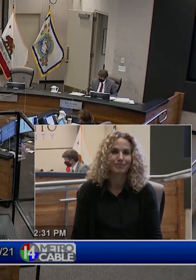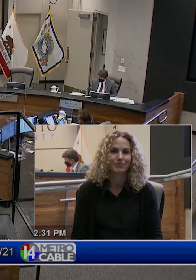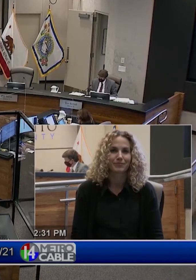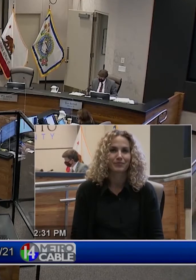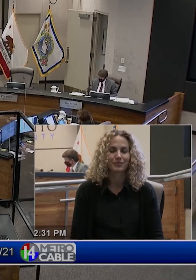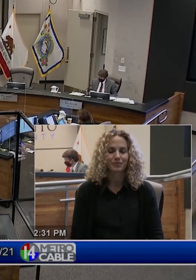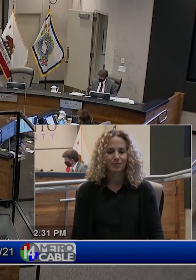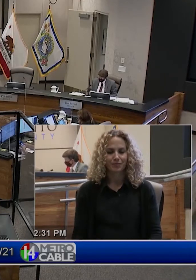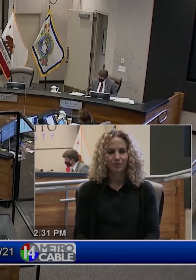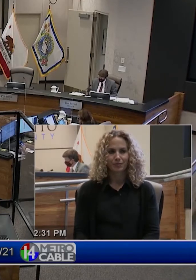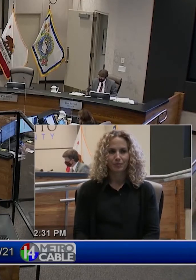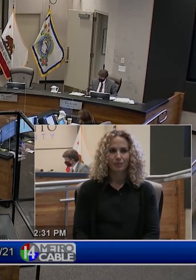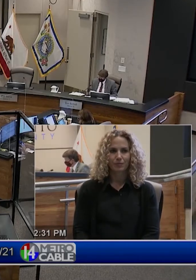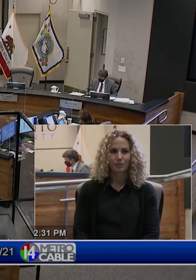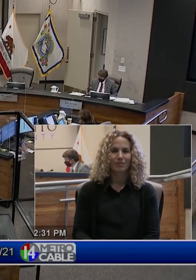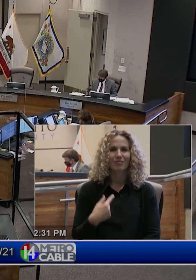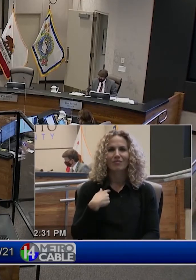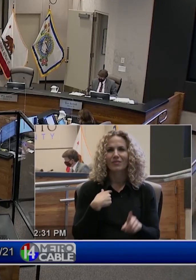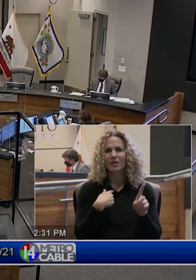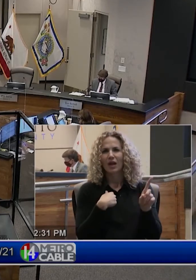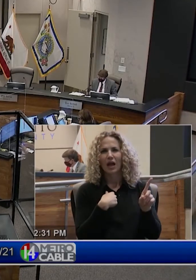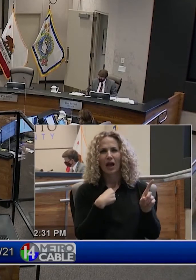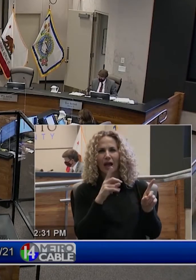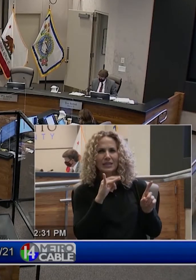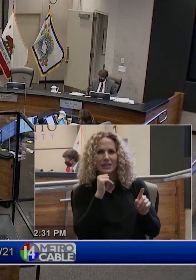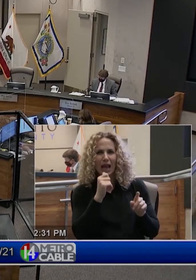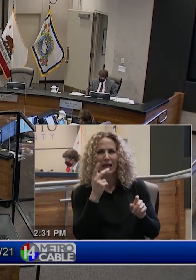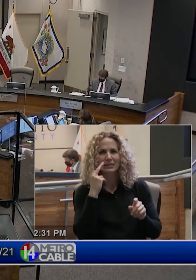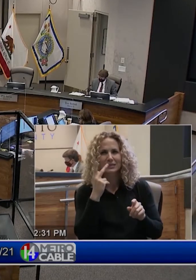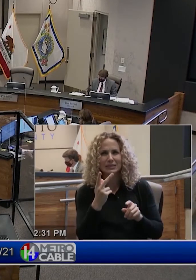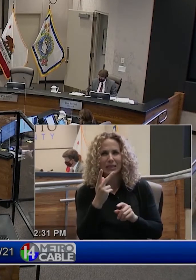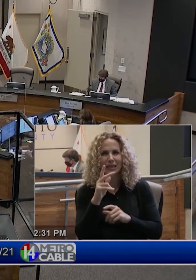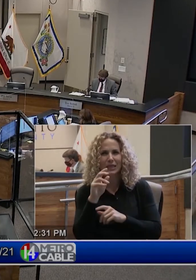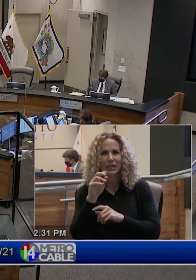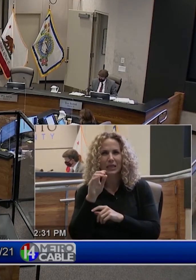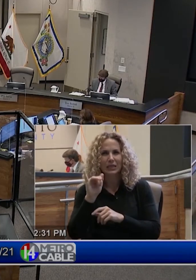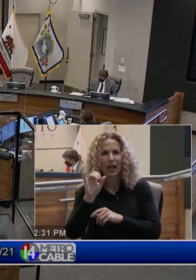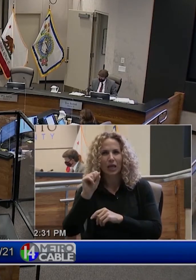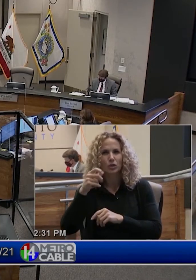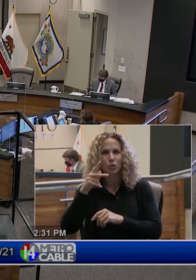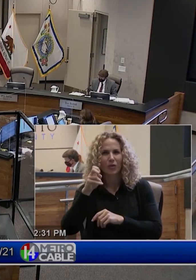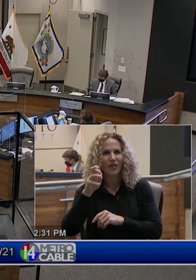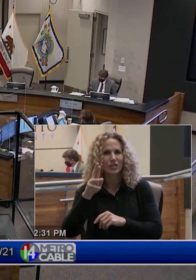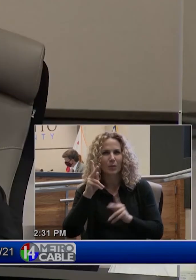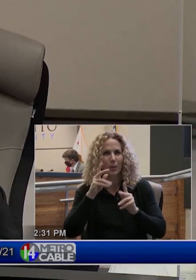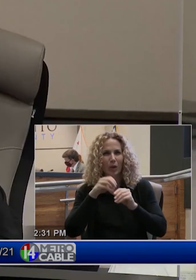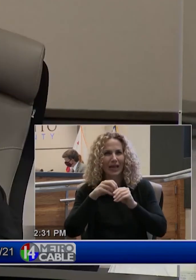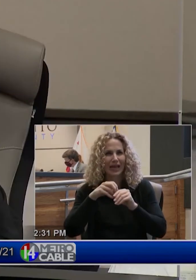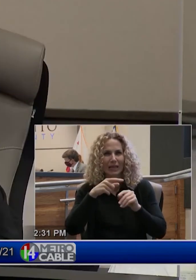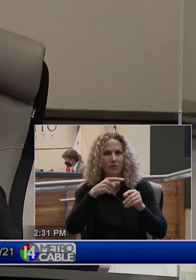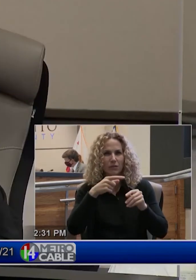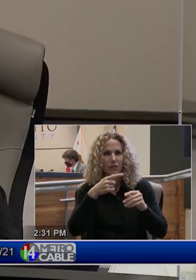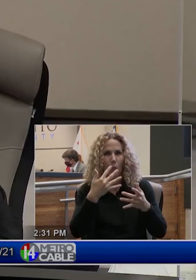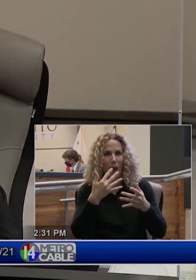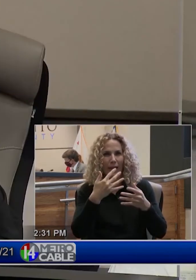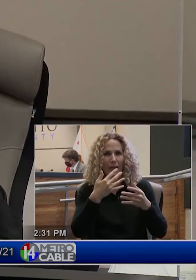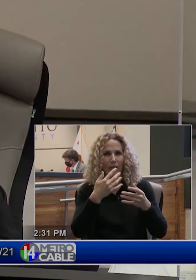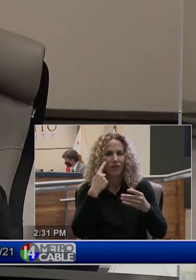QUESTIONS YOU MAY HAVE. >> I DID NOT SEE SUPERVISORS